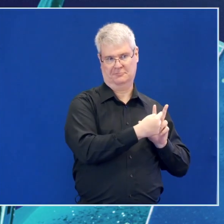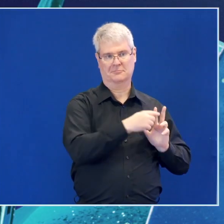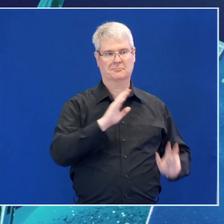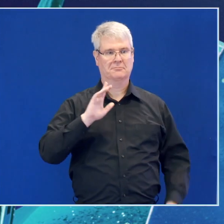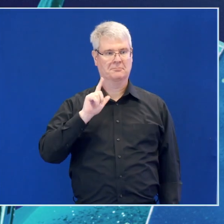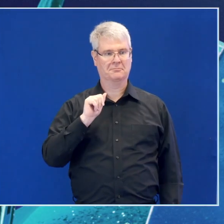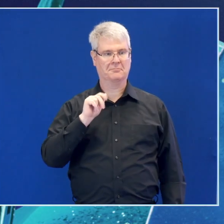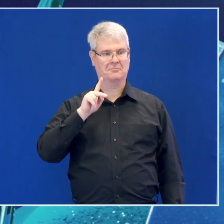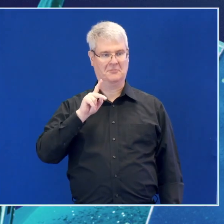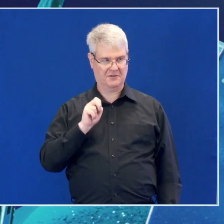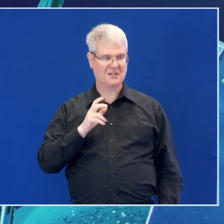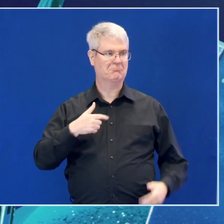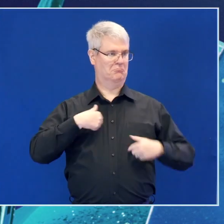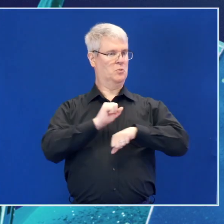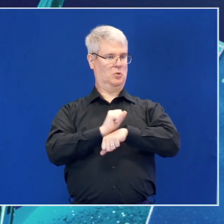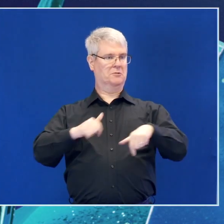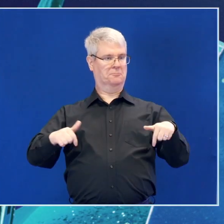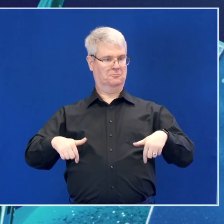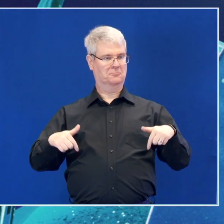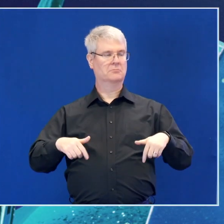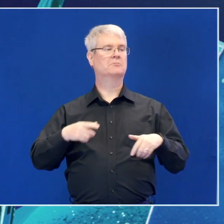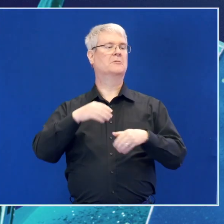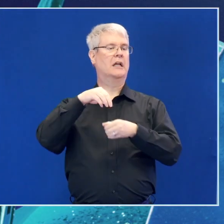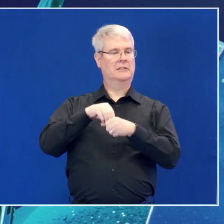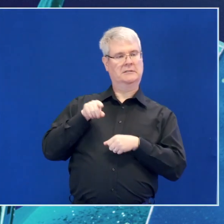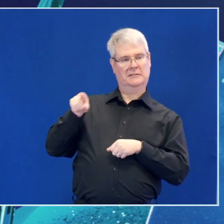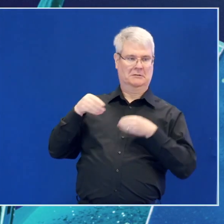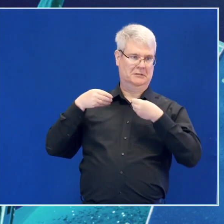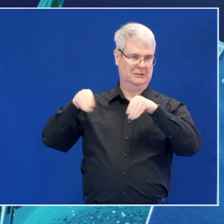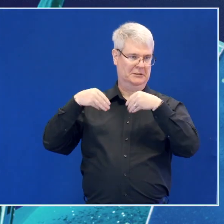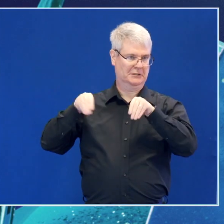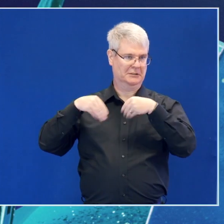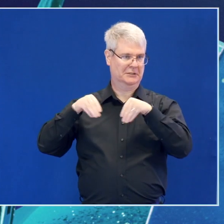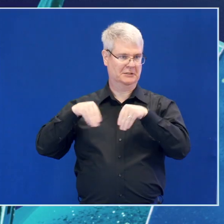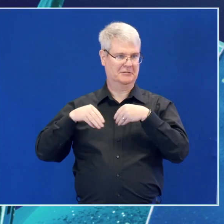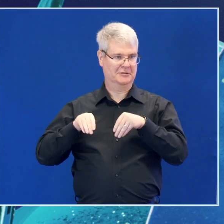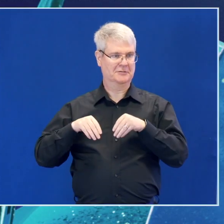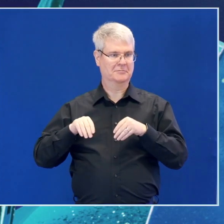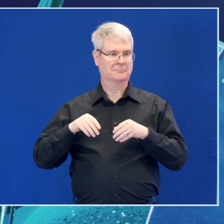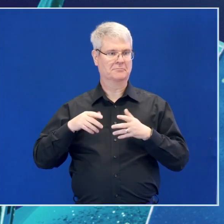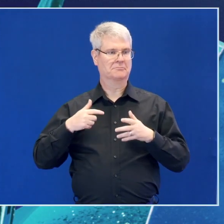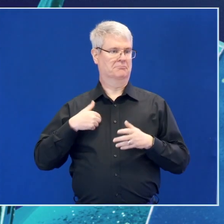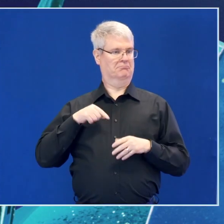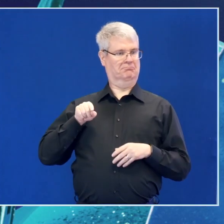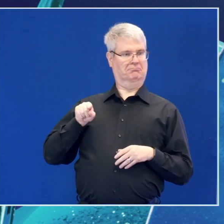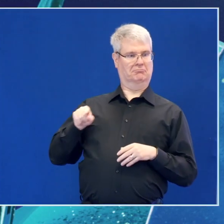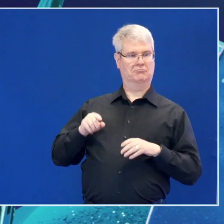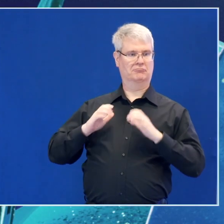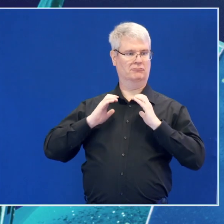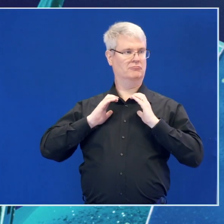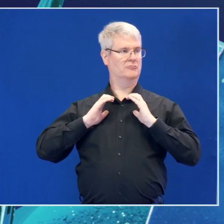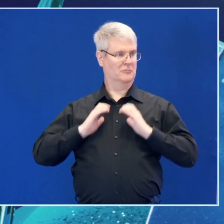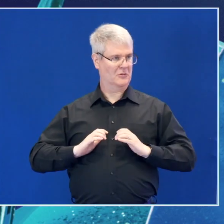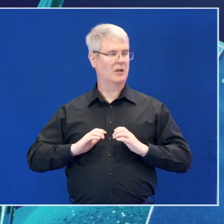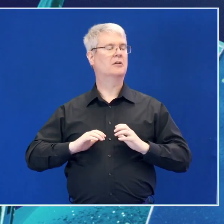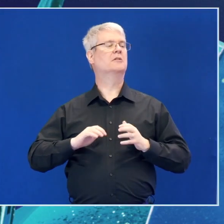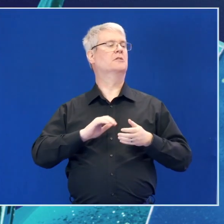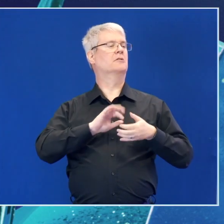I'm in sales. I work for the Microsoft Customer and Partner Solutions Group. And I've been working in sales most of my career,